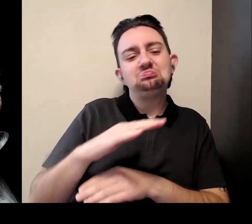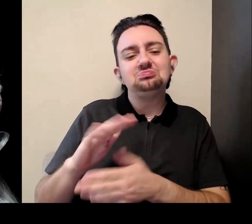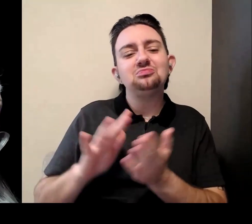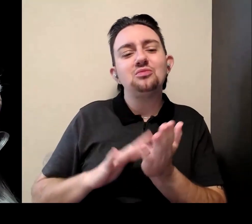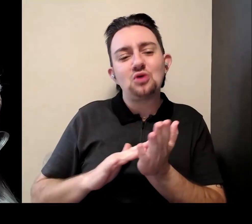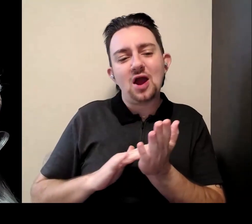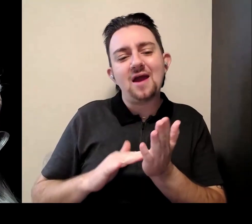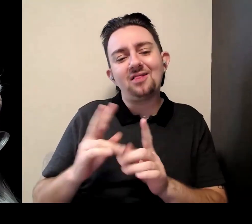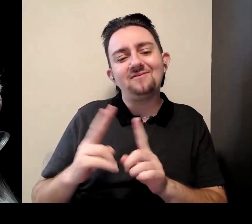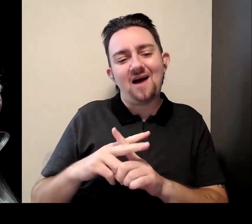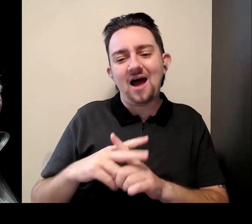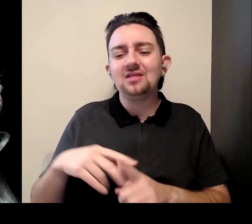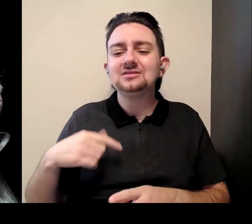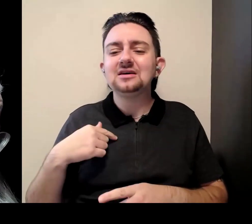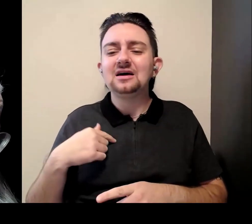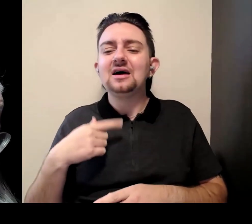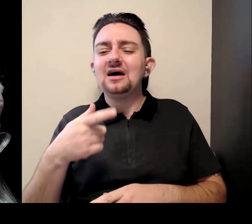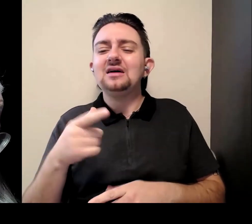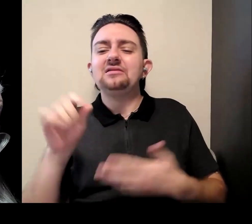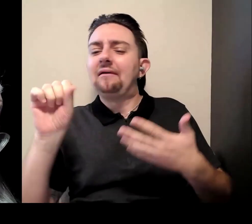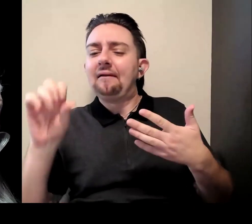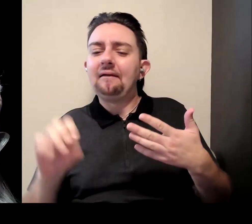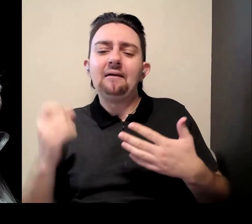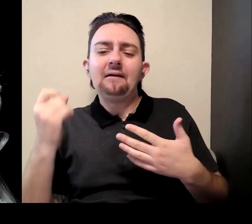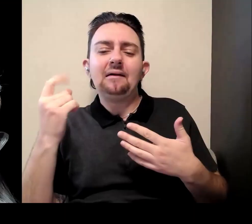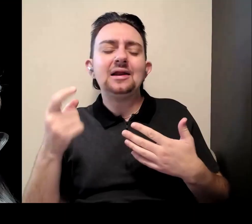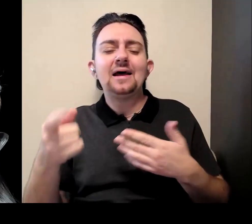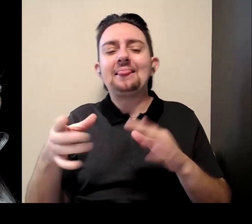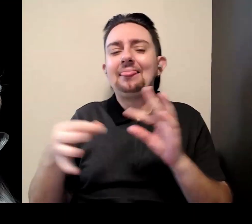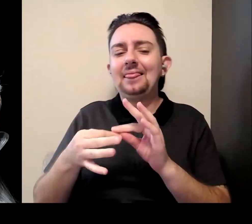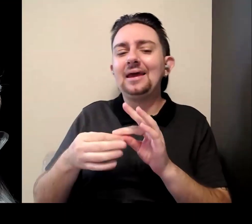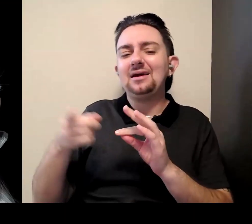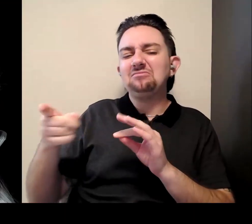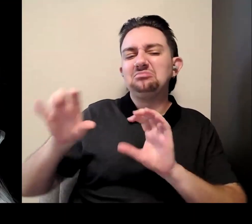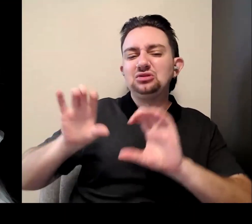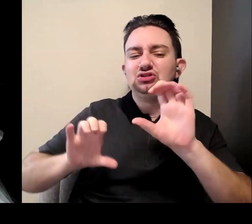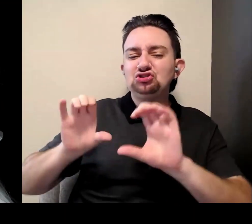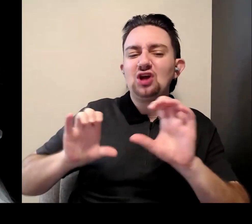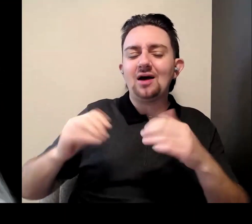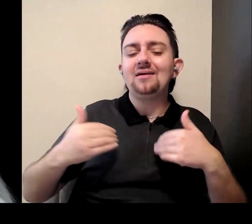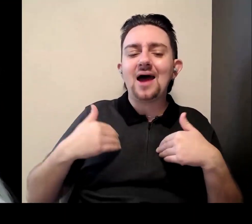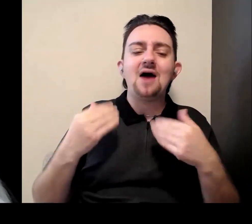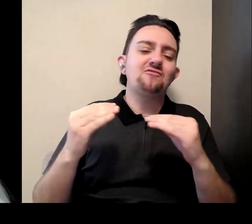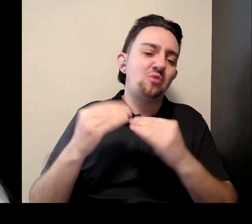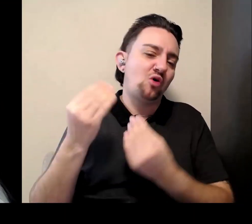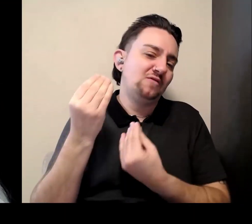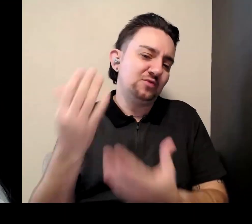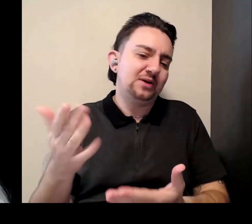You'll just see some more ideas in your handouts. One thing I want to mention at the end, because they asked about math.